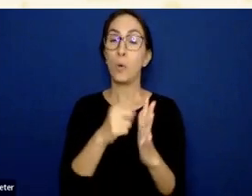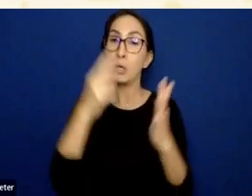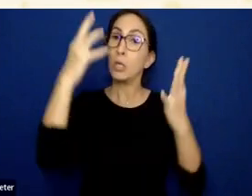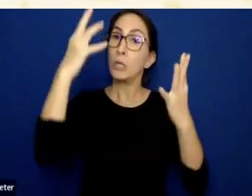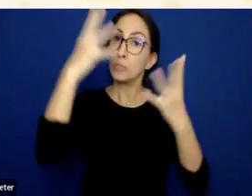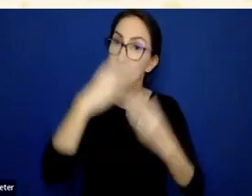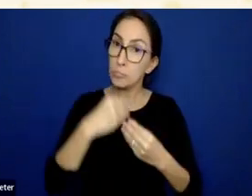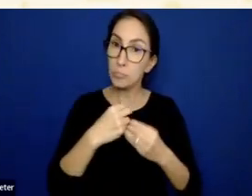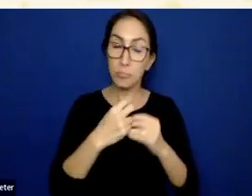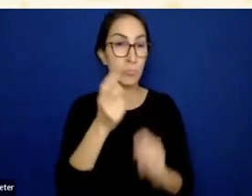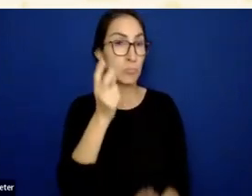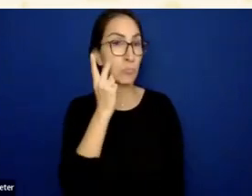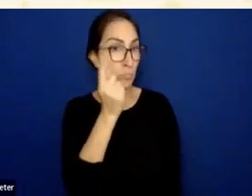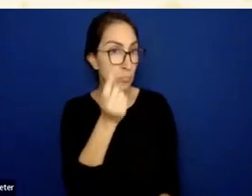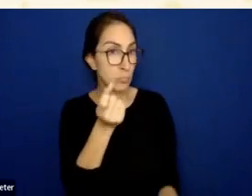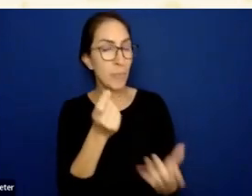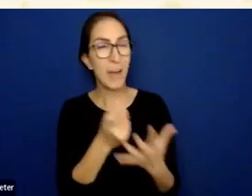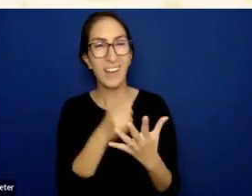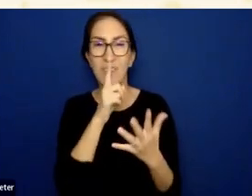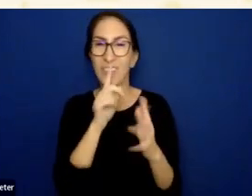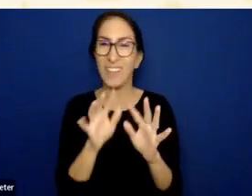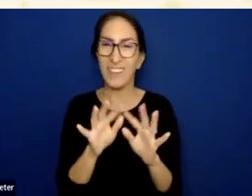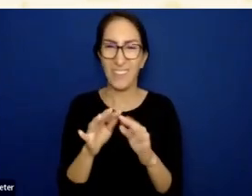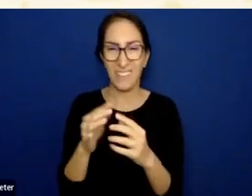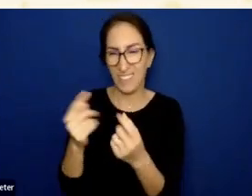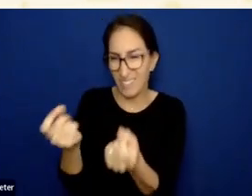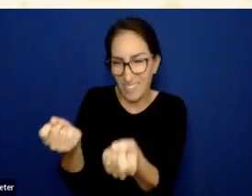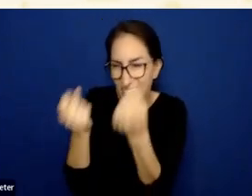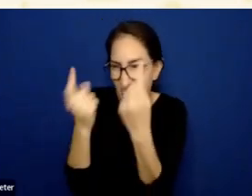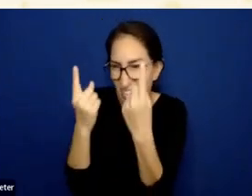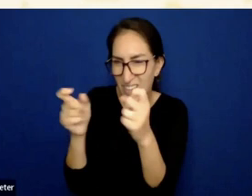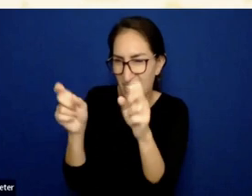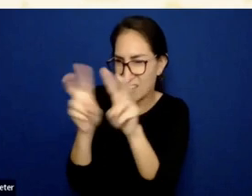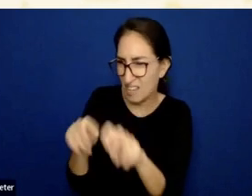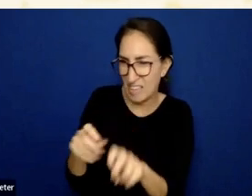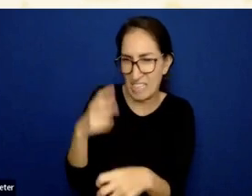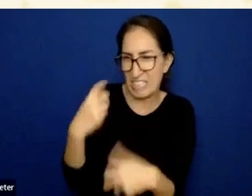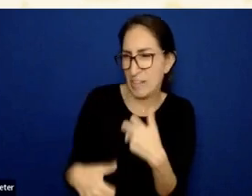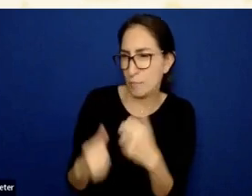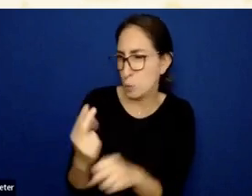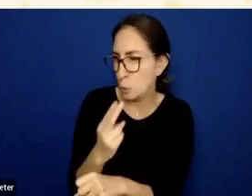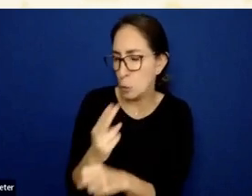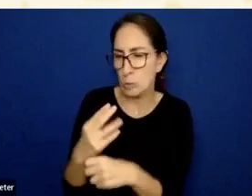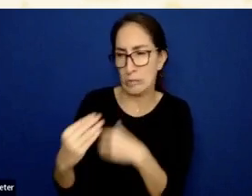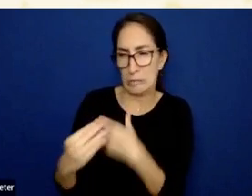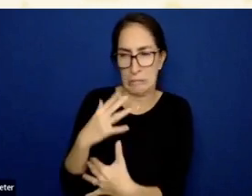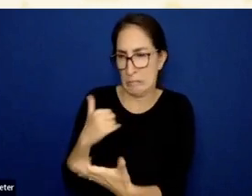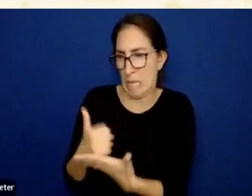to understand, it's difficult to use and make decisions, and, of course, it’s difficult to navigate.